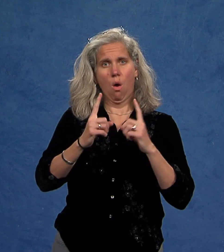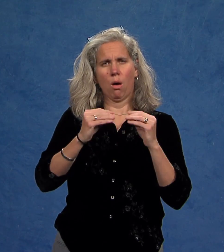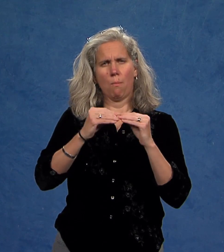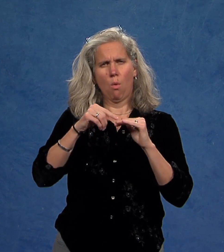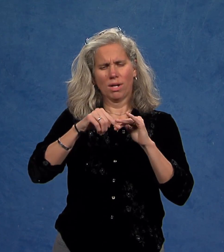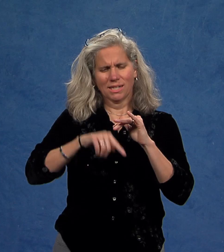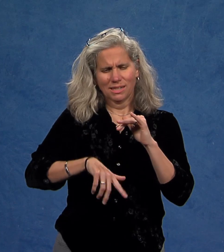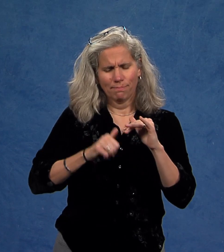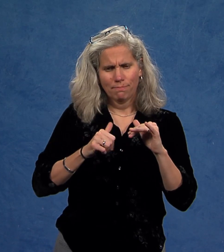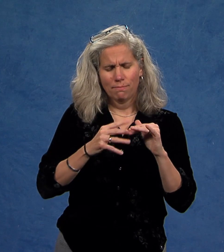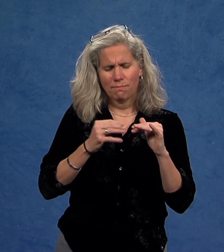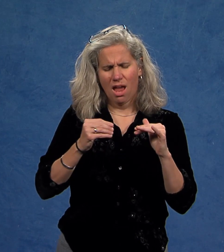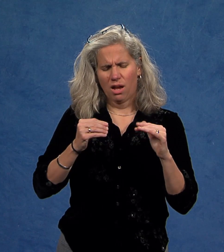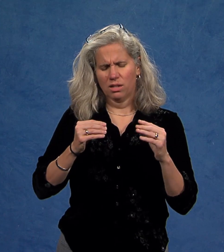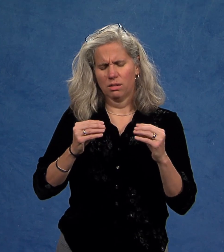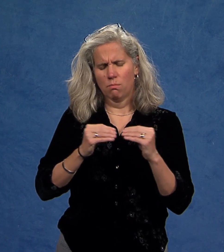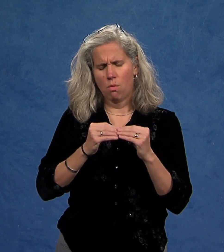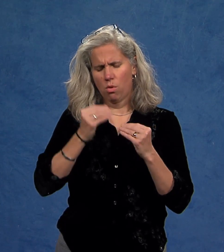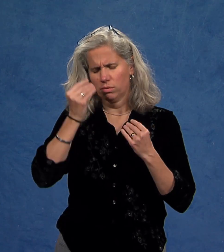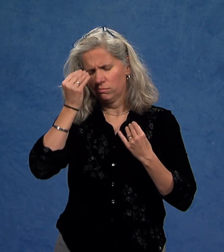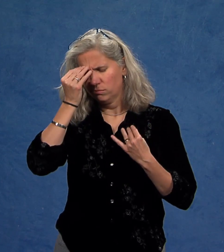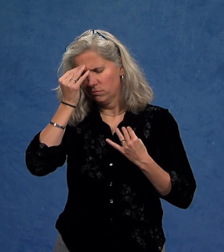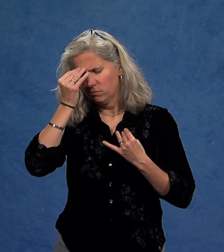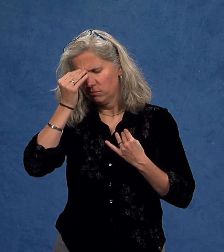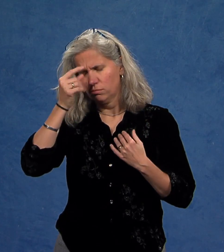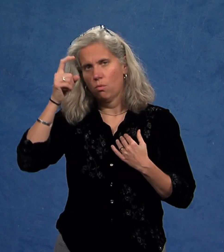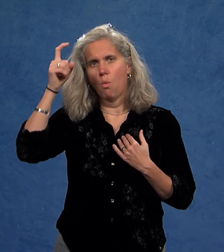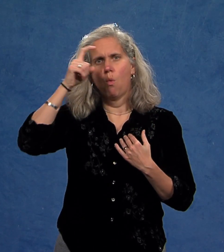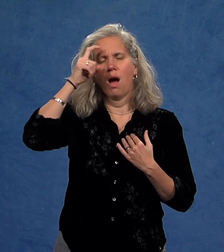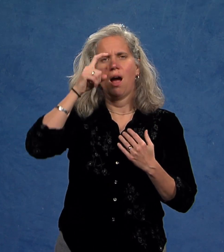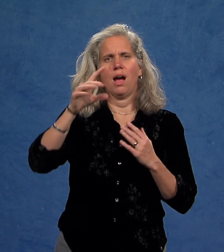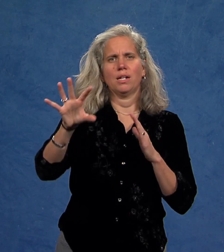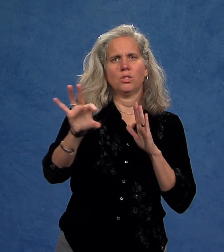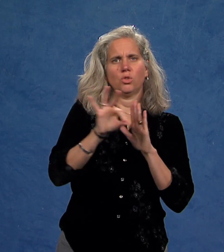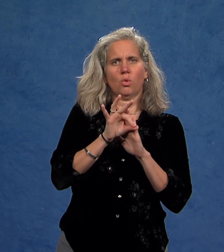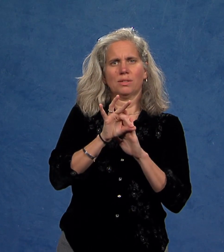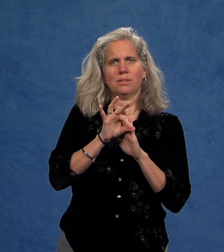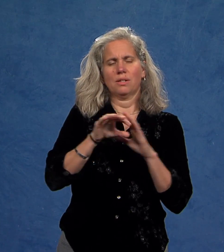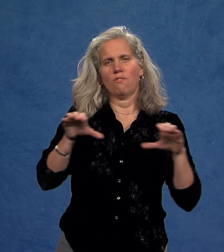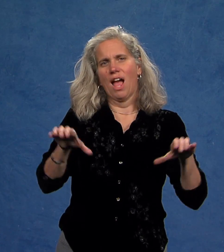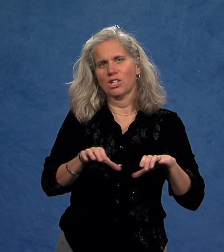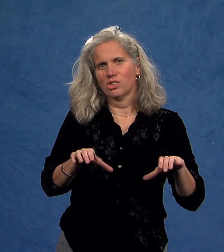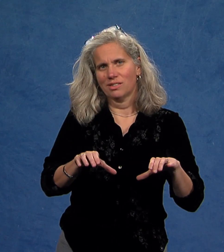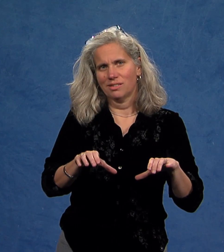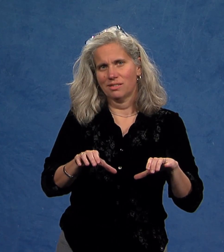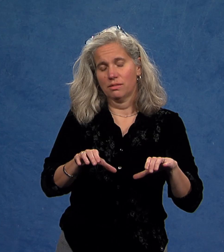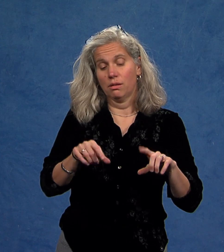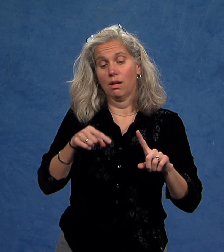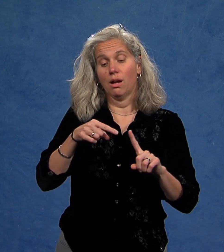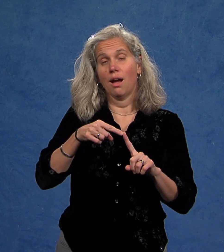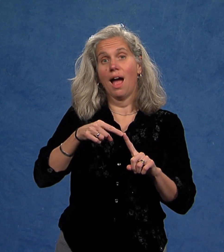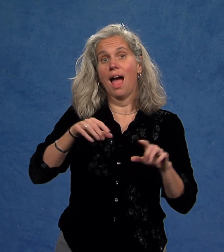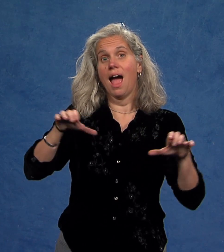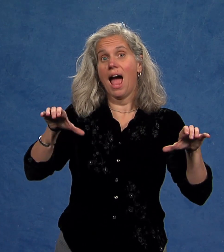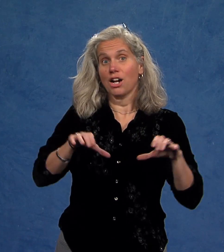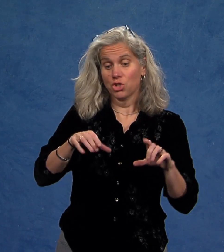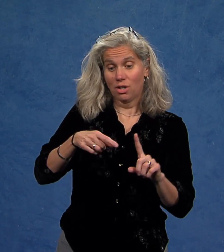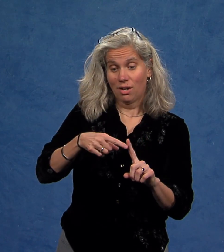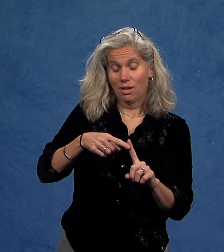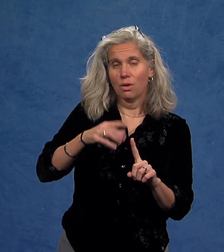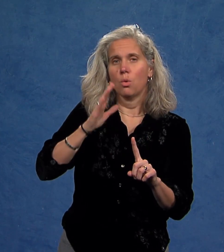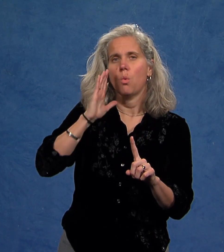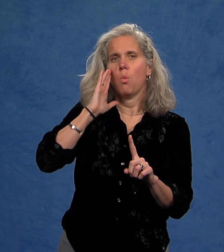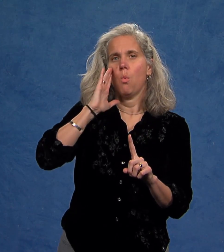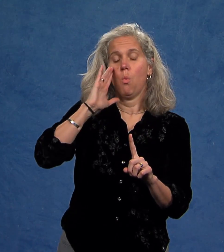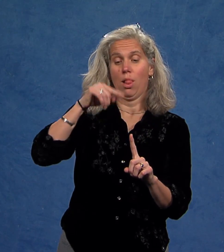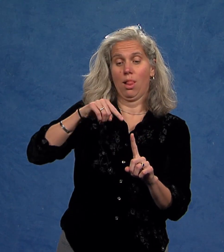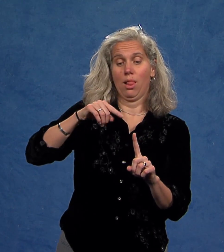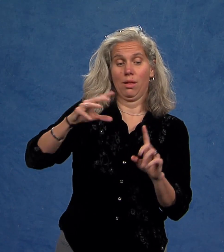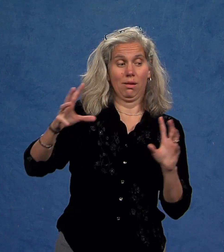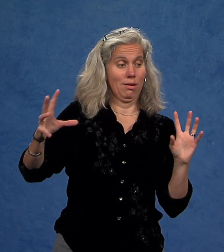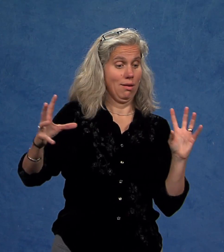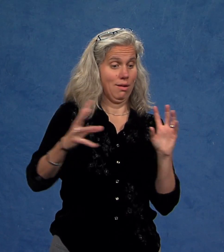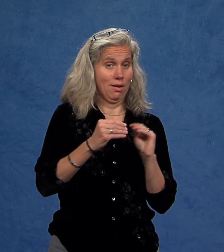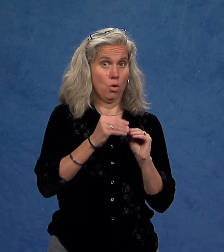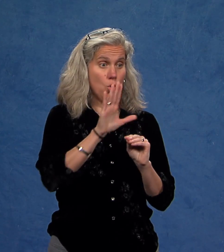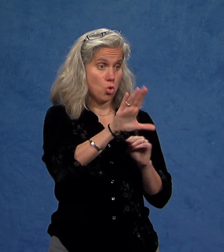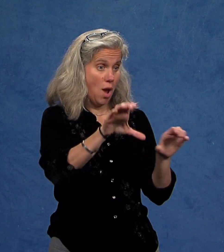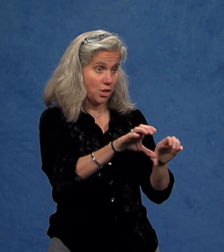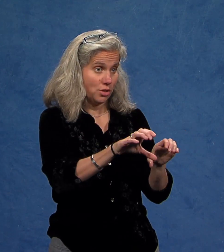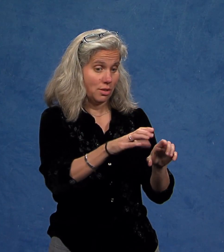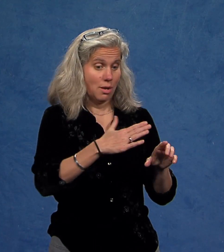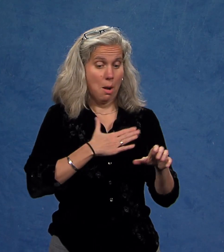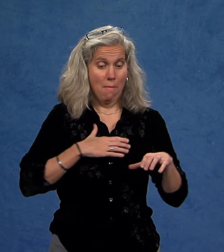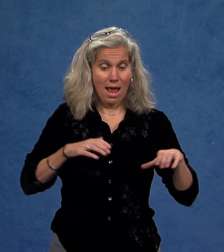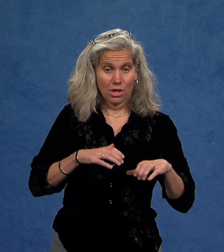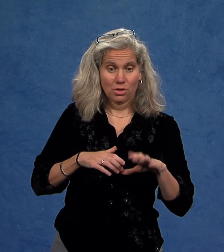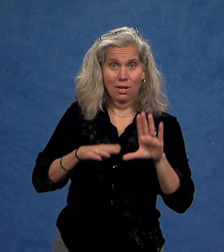and informed action to effect the changes necessary.